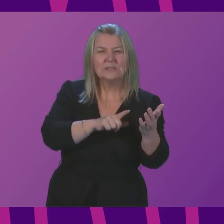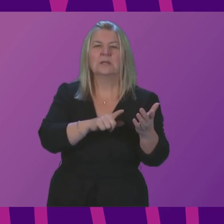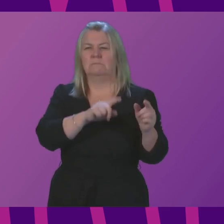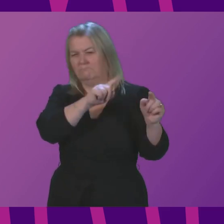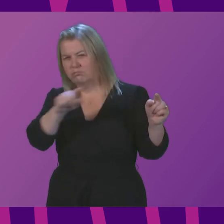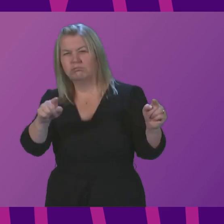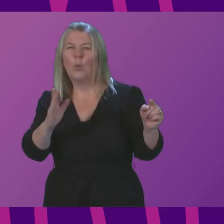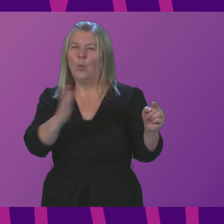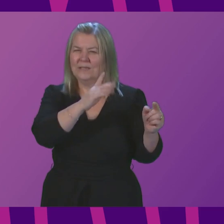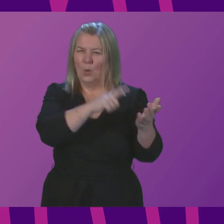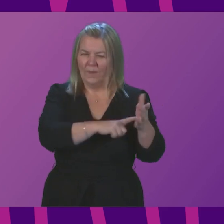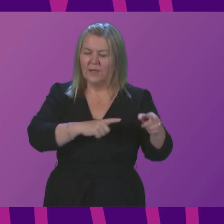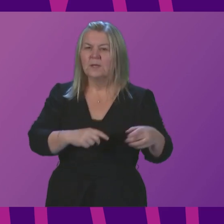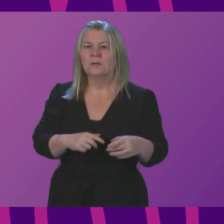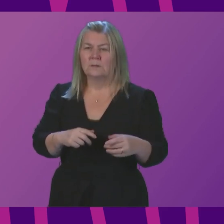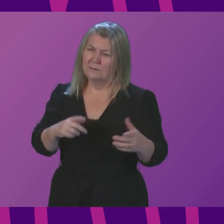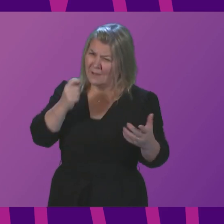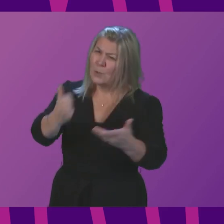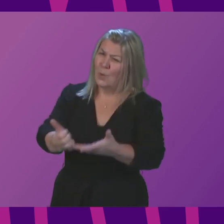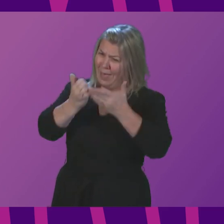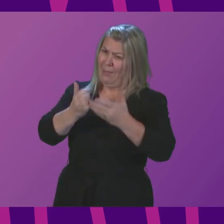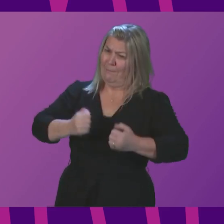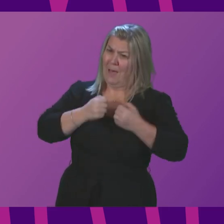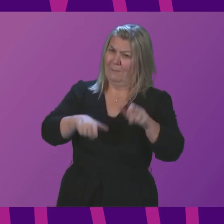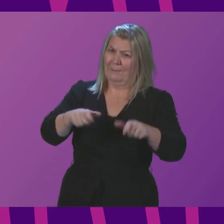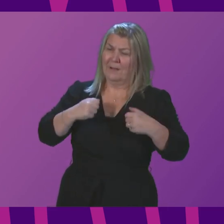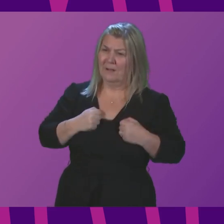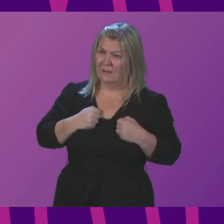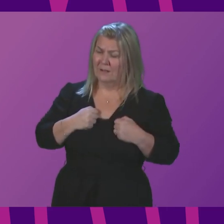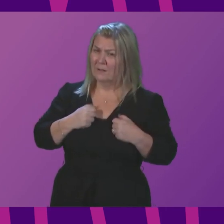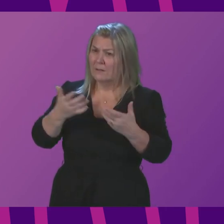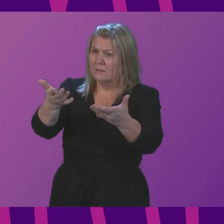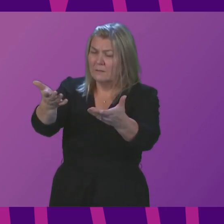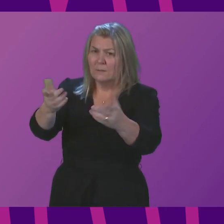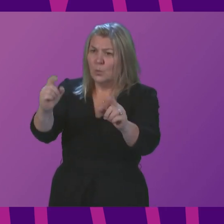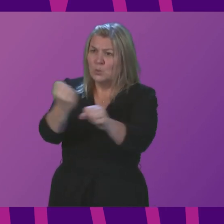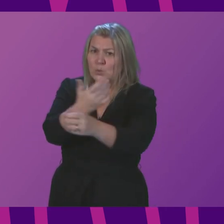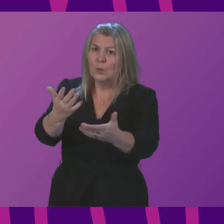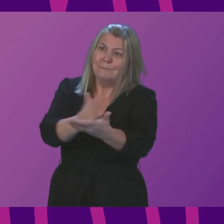Will the First Minister help my constituent? What measures will be put in place to ensure